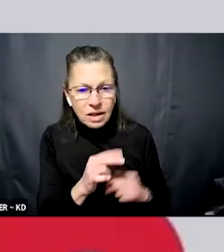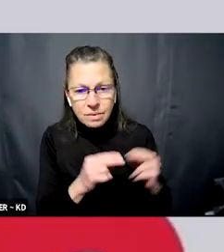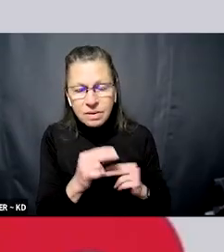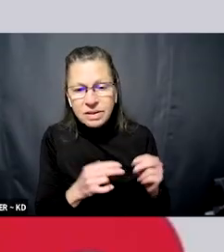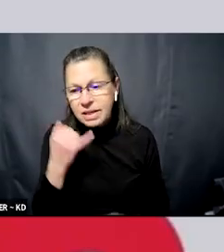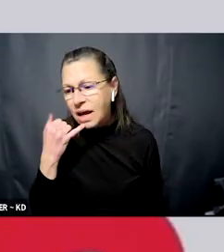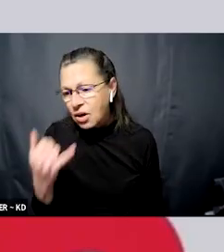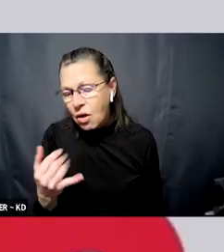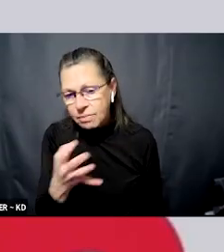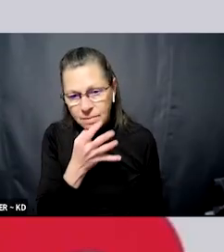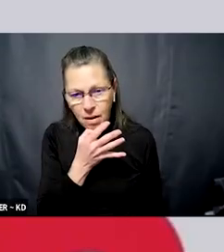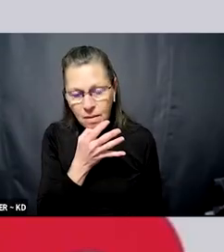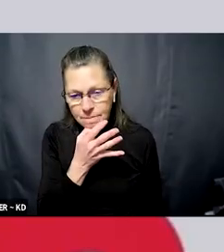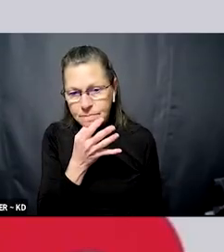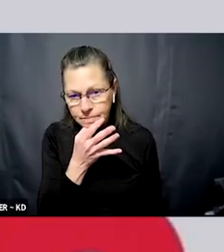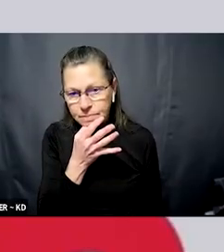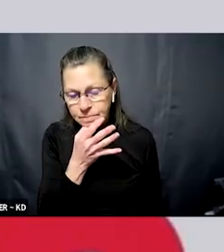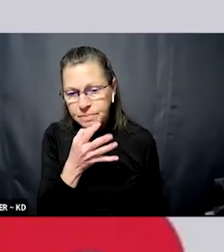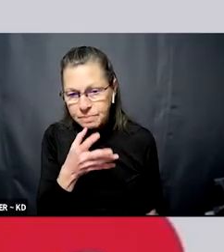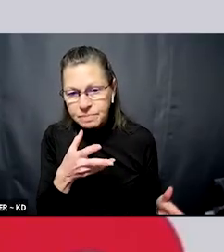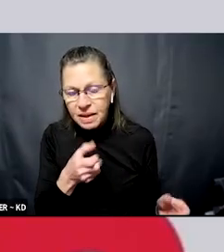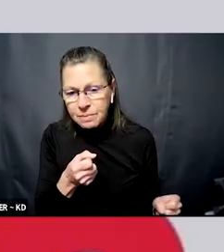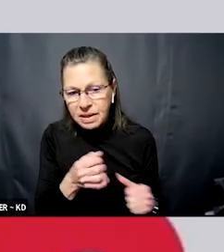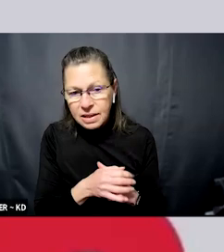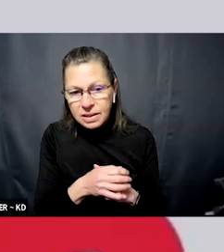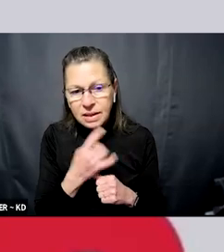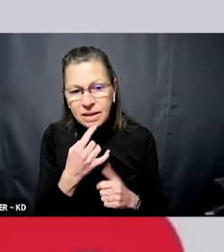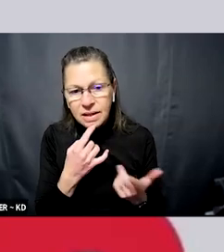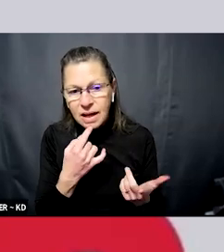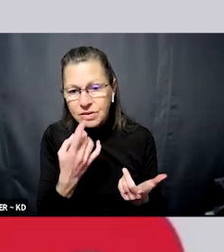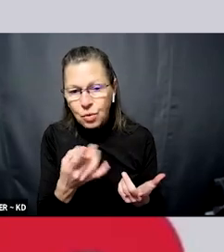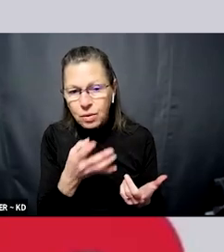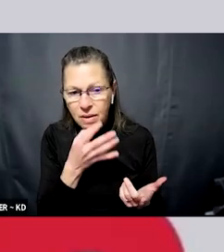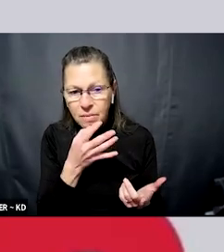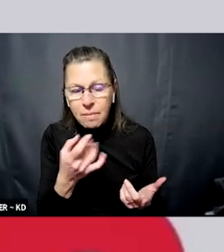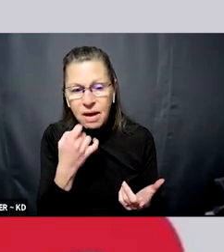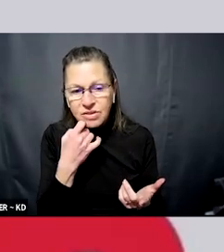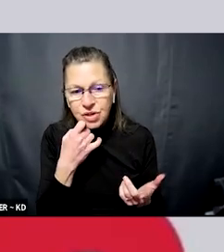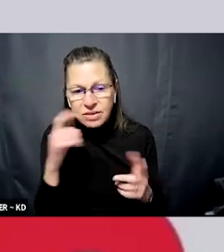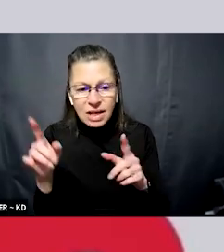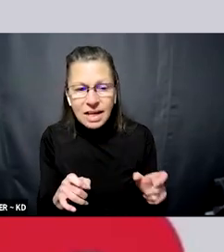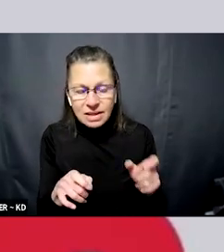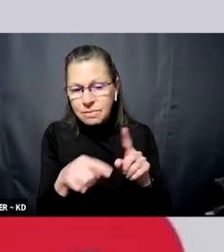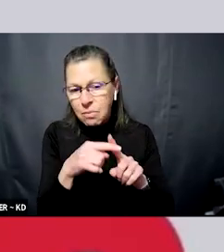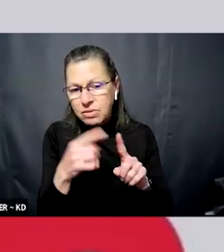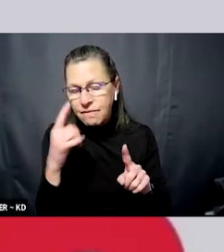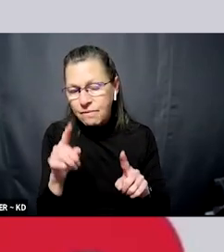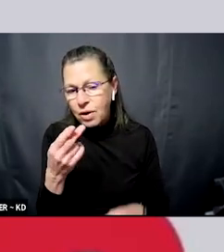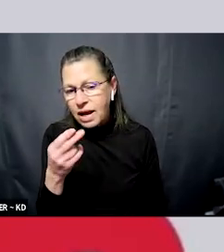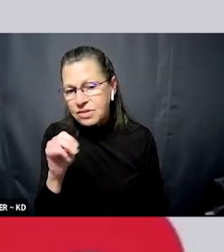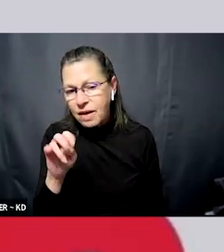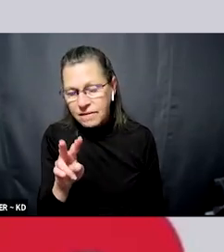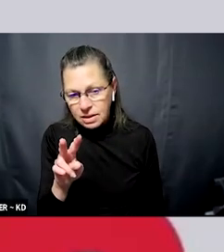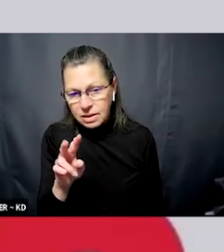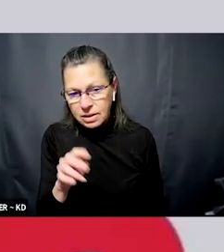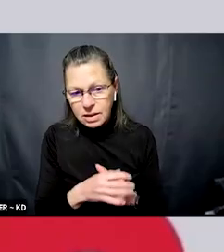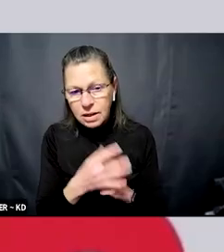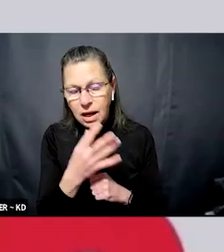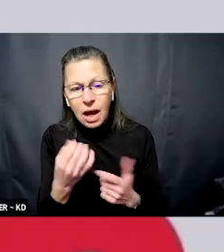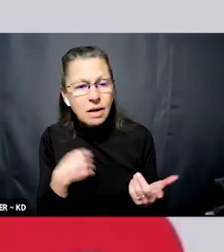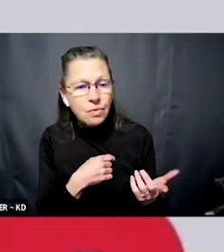immediately, and I told my mom, "I just tested positive for HIV." And we talked a little bit,